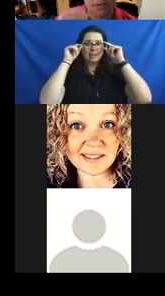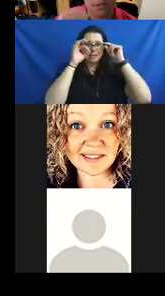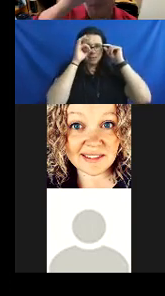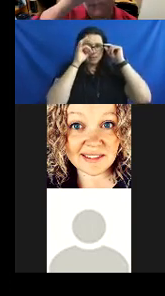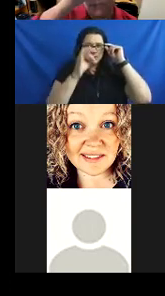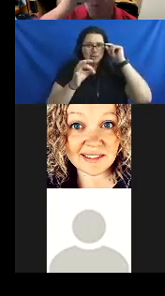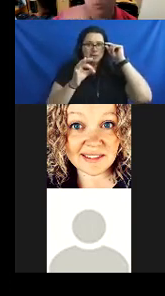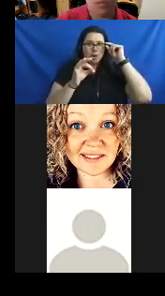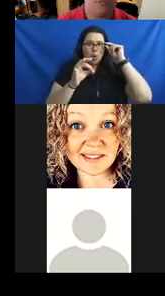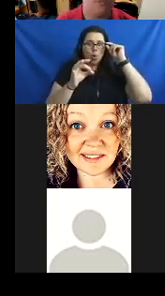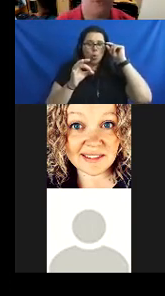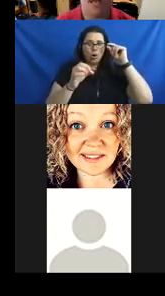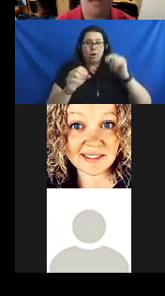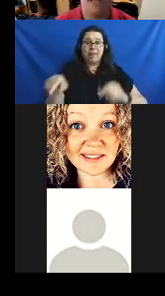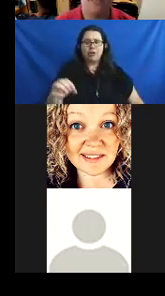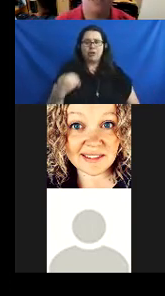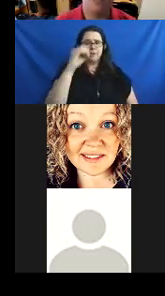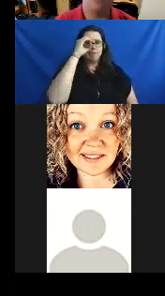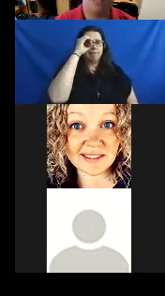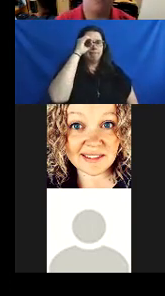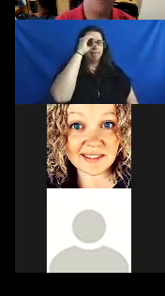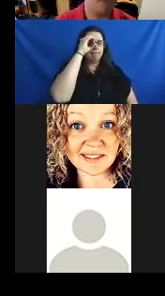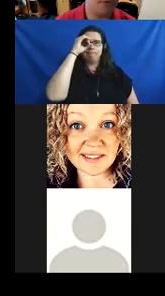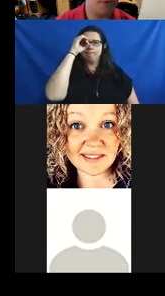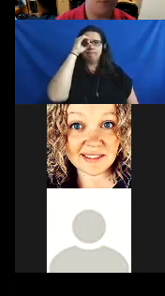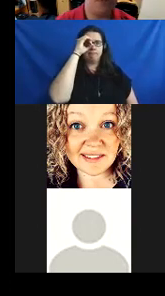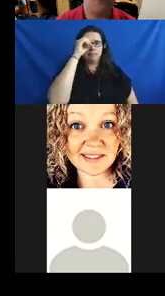THAT THEY HOLD UP TO THEIR EYE. ALSO MICROSCOPES.